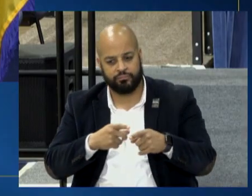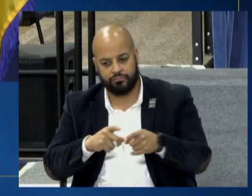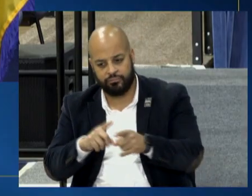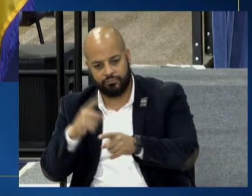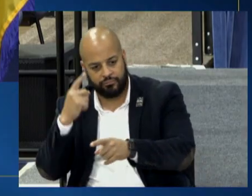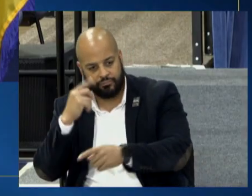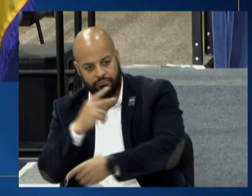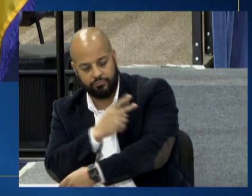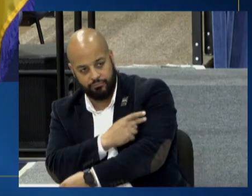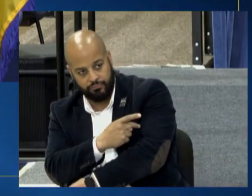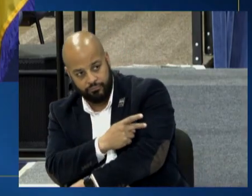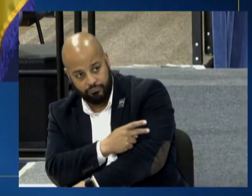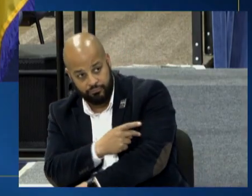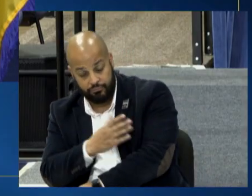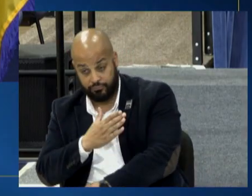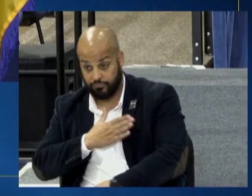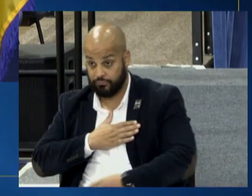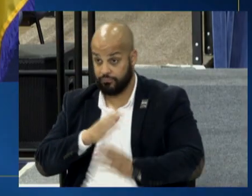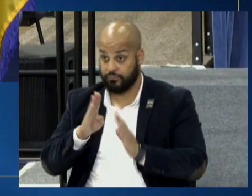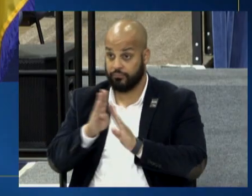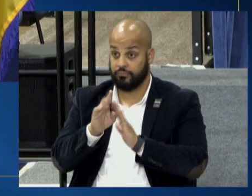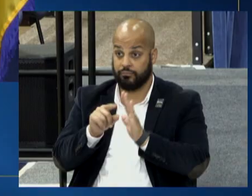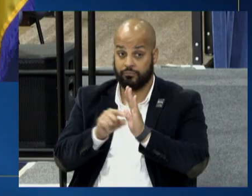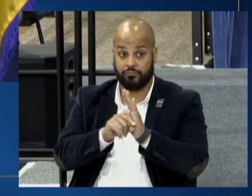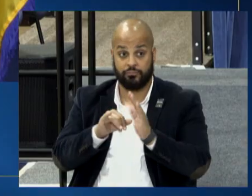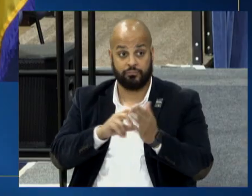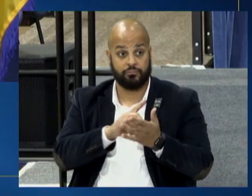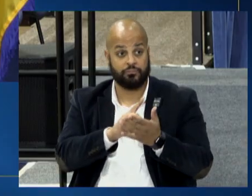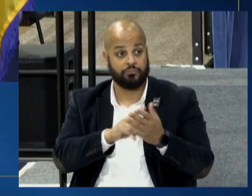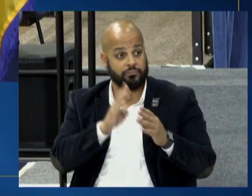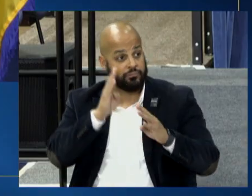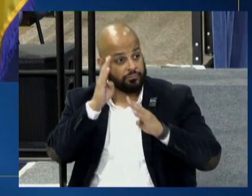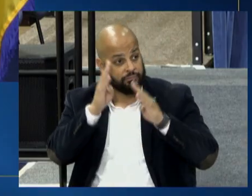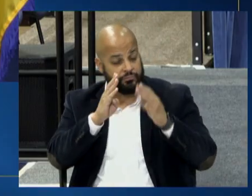By way of background, the Innovation Center was created by the Affordable Care Act. And our